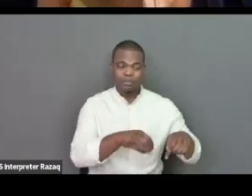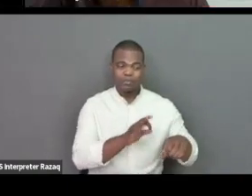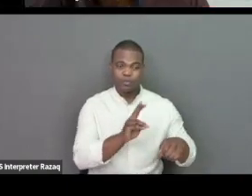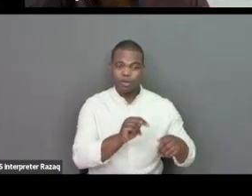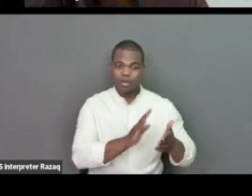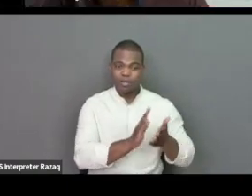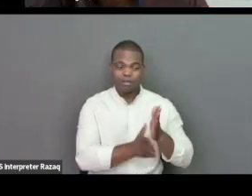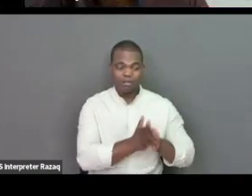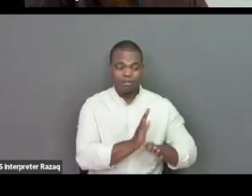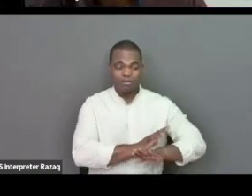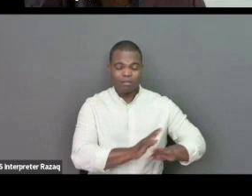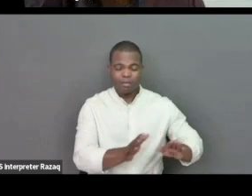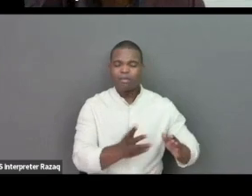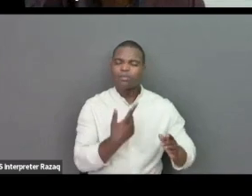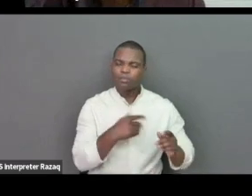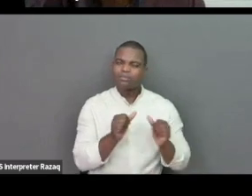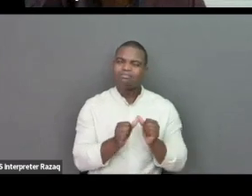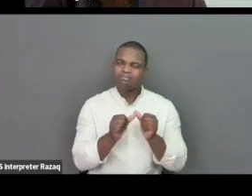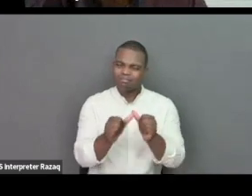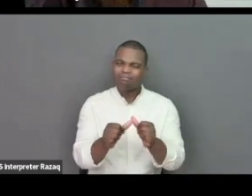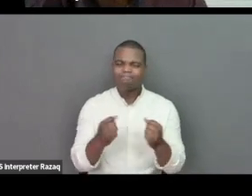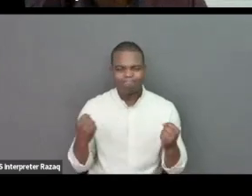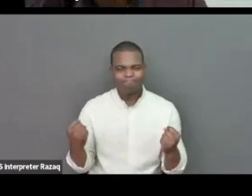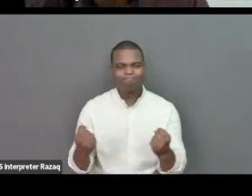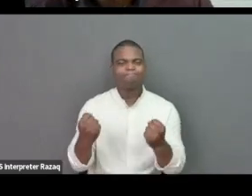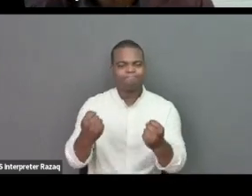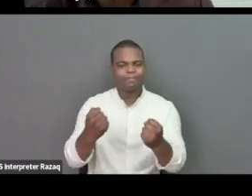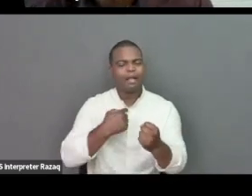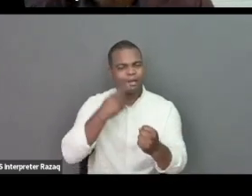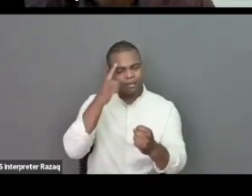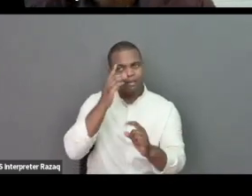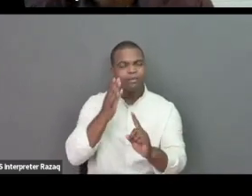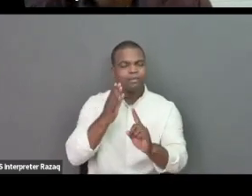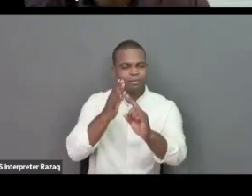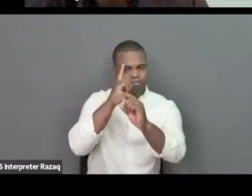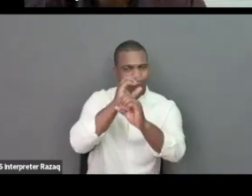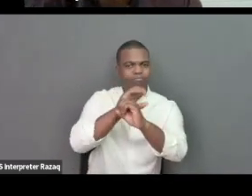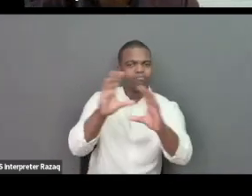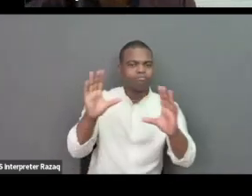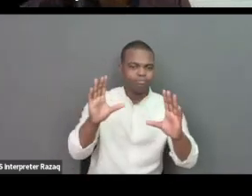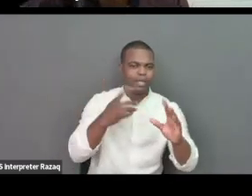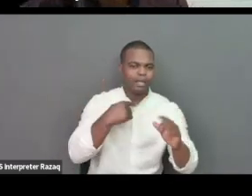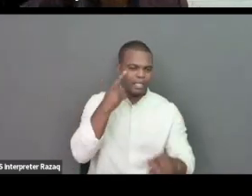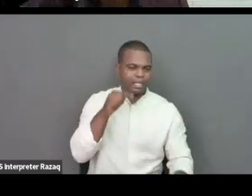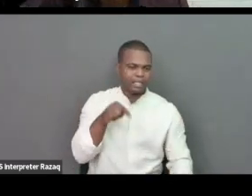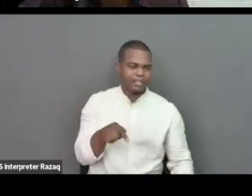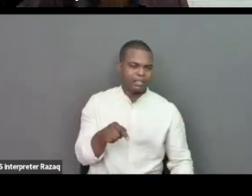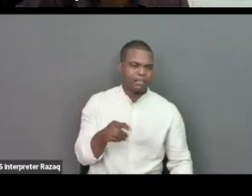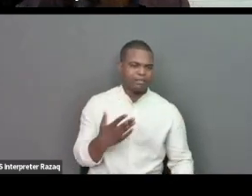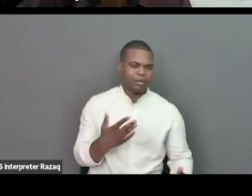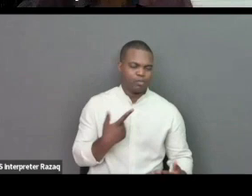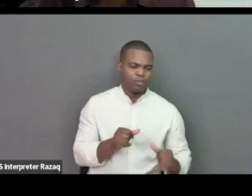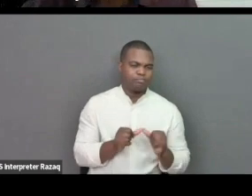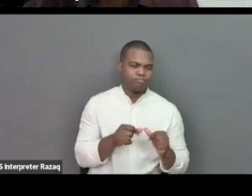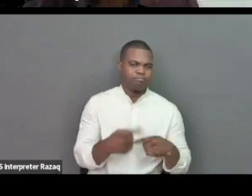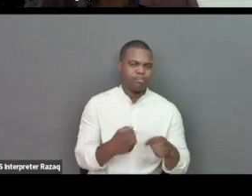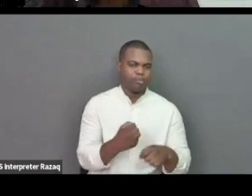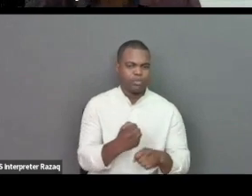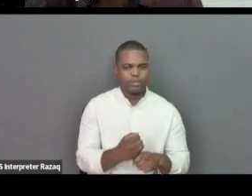going work. >> PETER KEMENY: We have two questions in the question-and-answer. Little window.